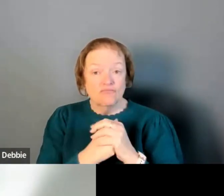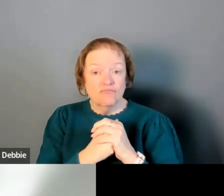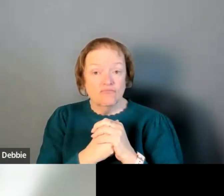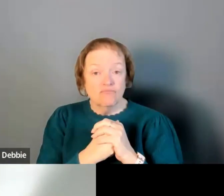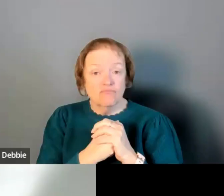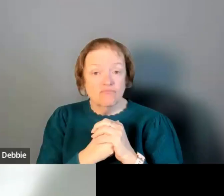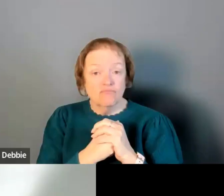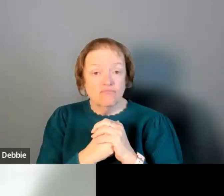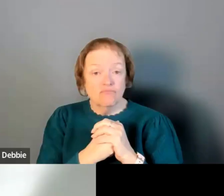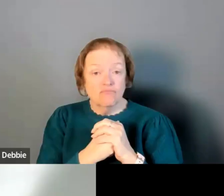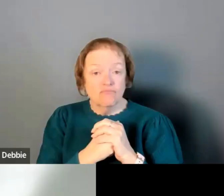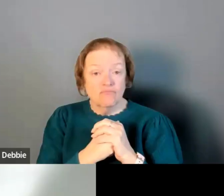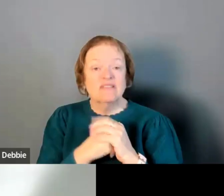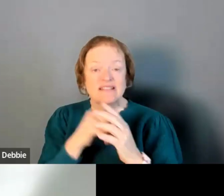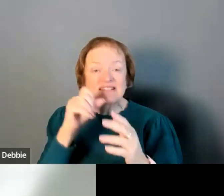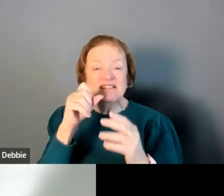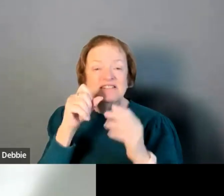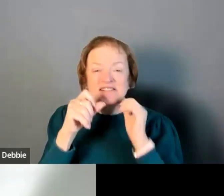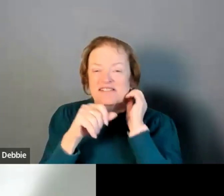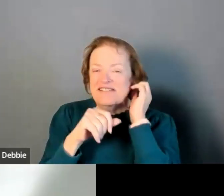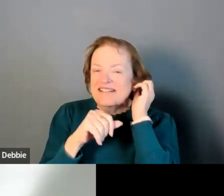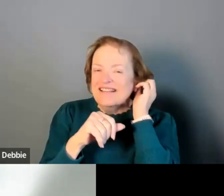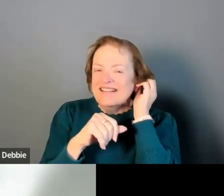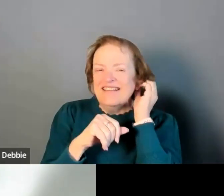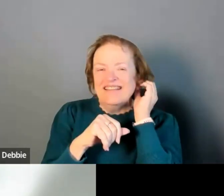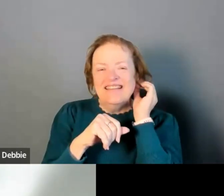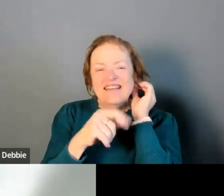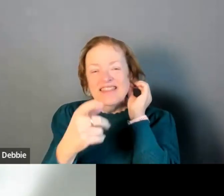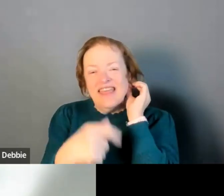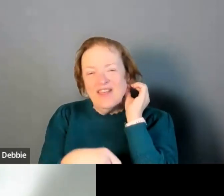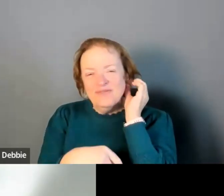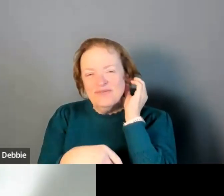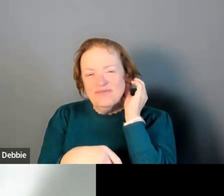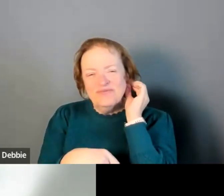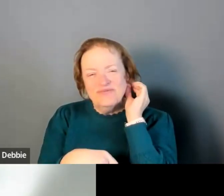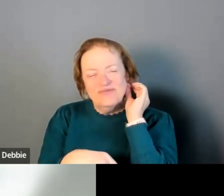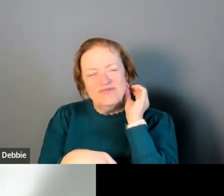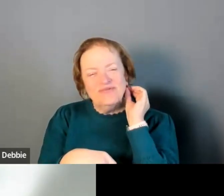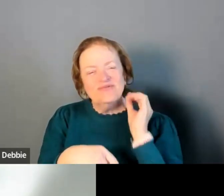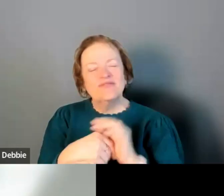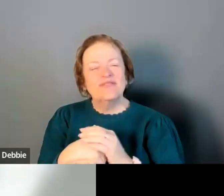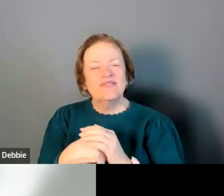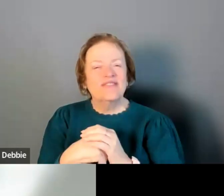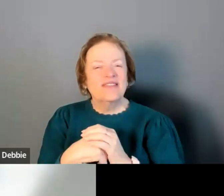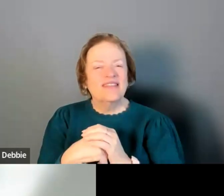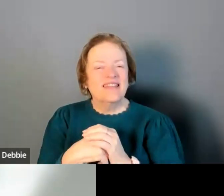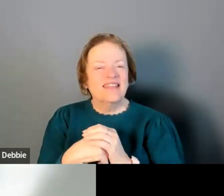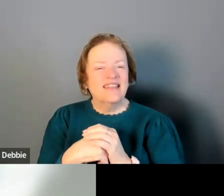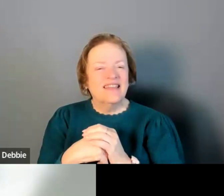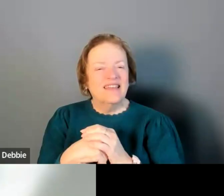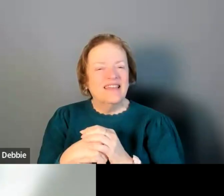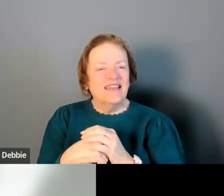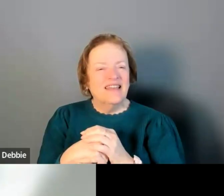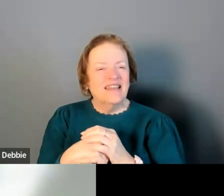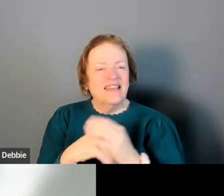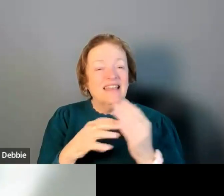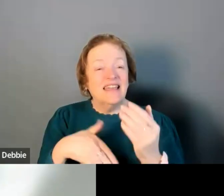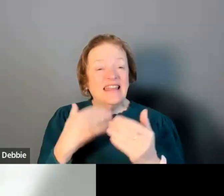I see her shaking her head, yes. Alright, thank you. All right, I lost my next question.